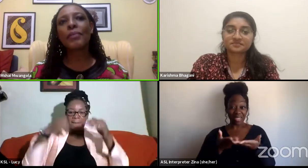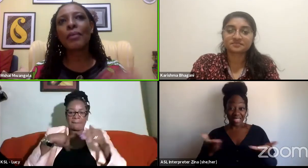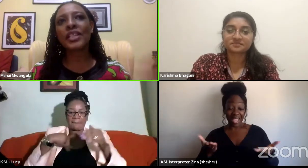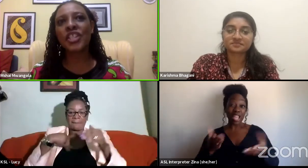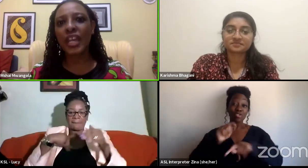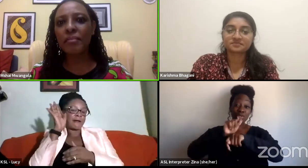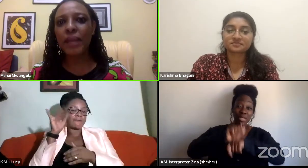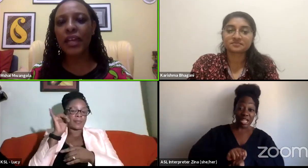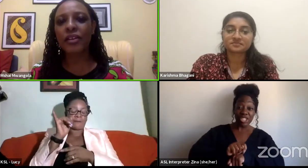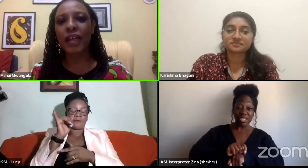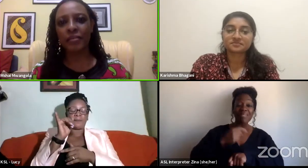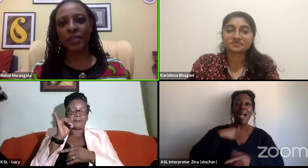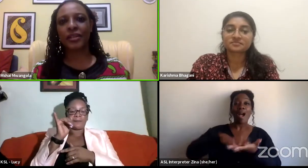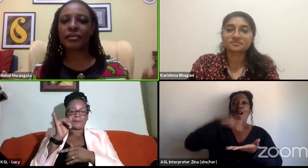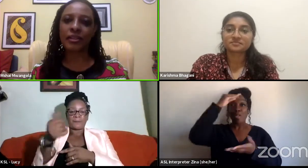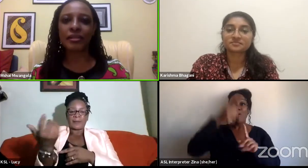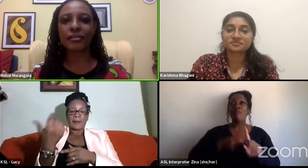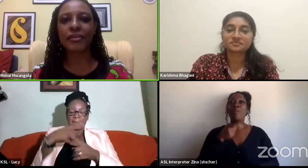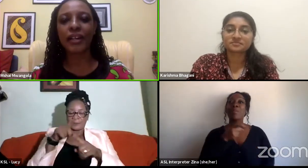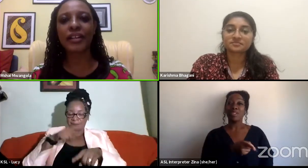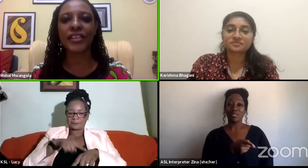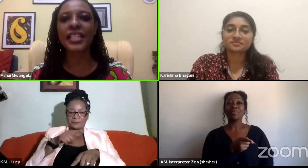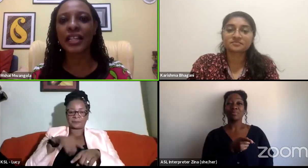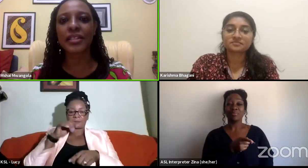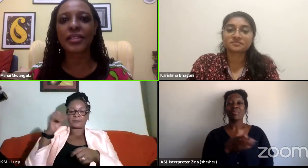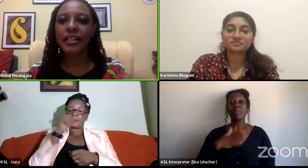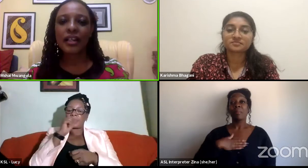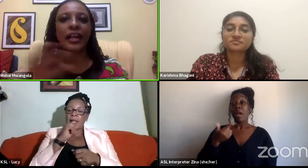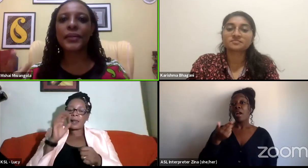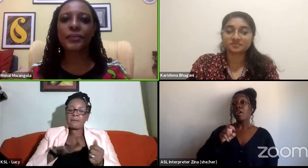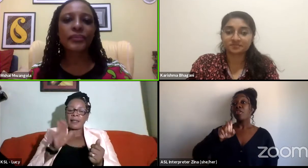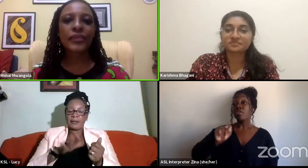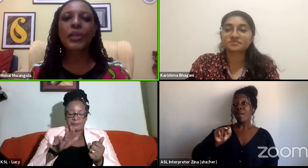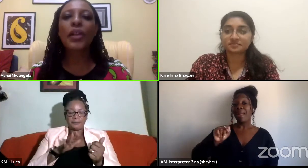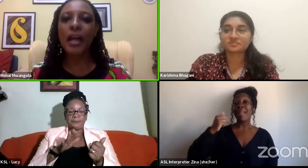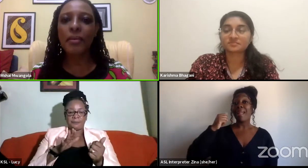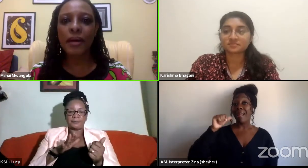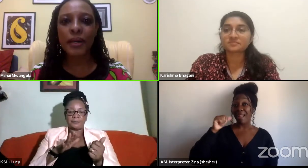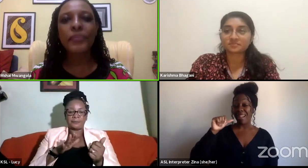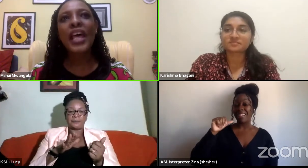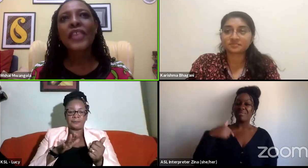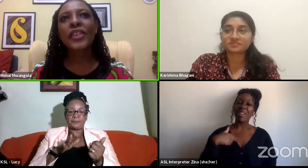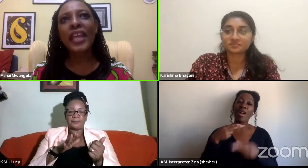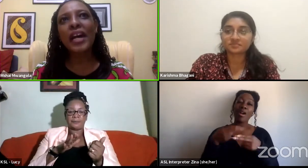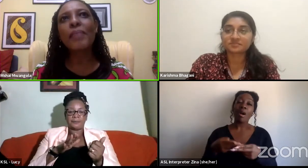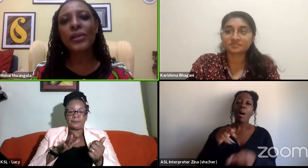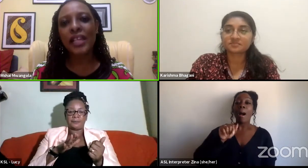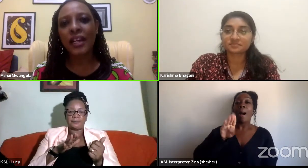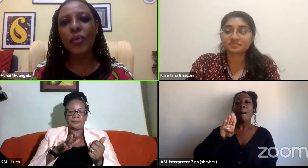Vava Jay, my grandmother, great-aunt, they called her Vava, the thing about her